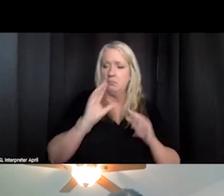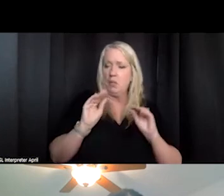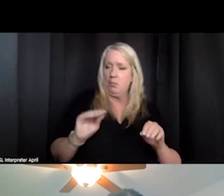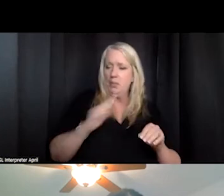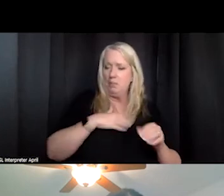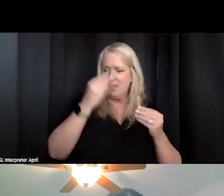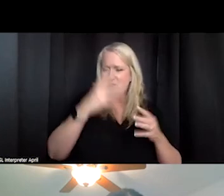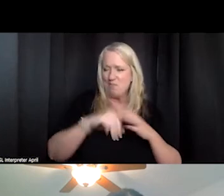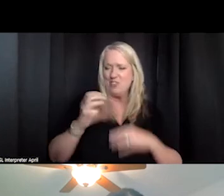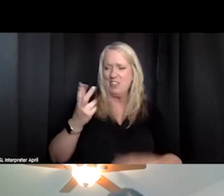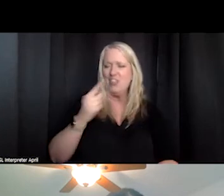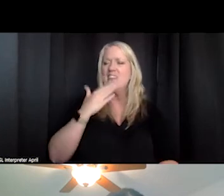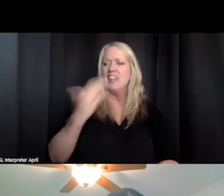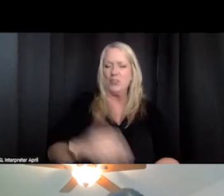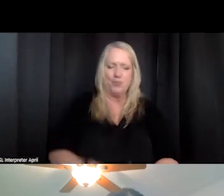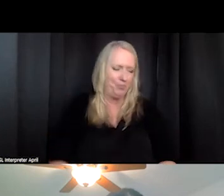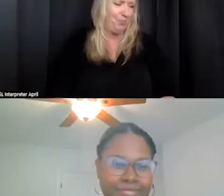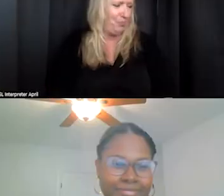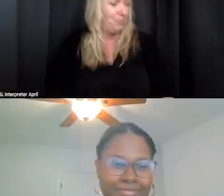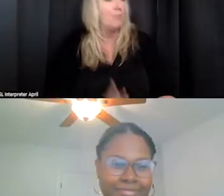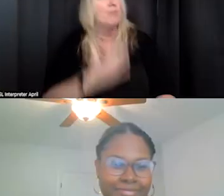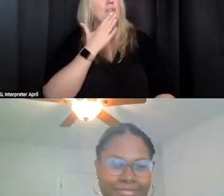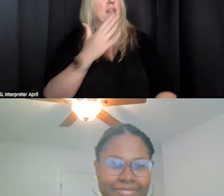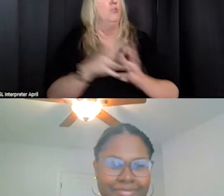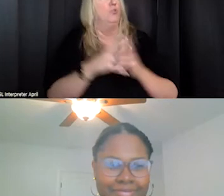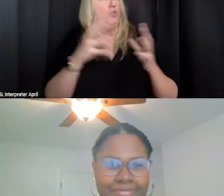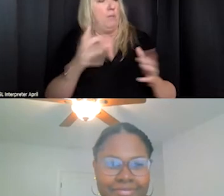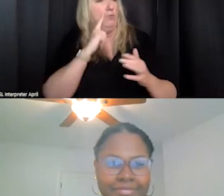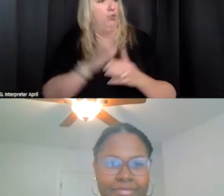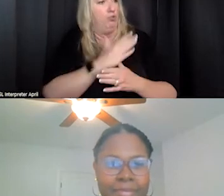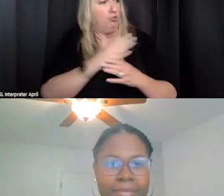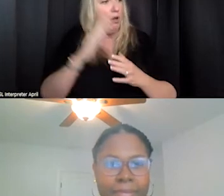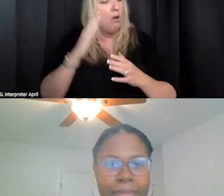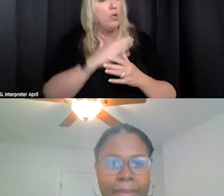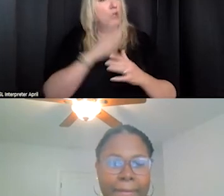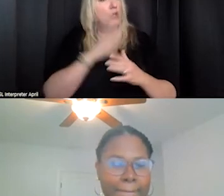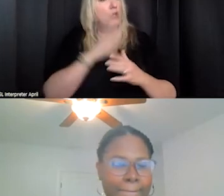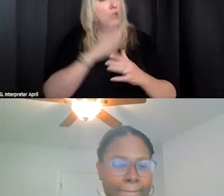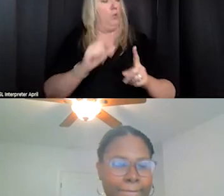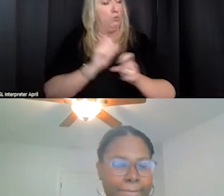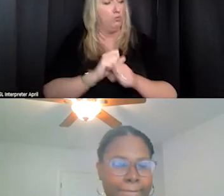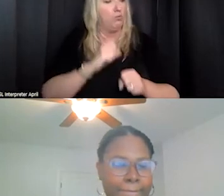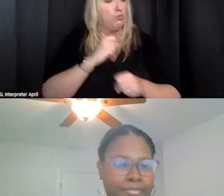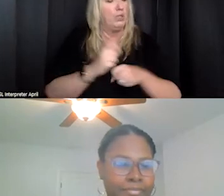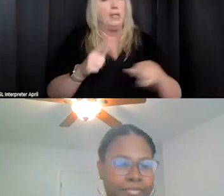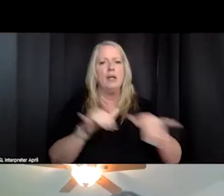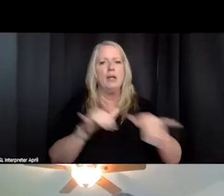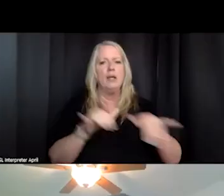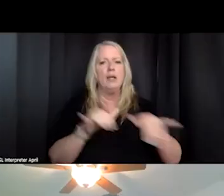THANK YOU FOR SHARING THAT. YOUR POINT AROUND CREATING A COMMON LANGUAGE IS SOMETHING THAT IS